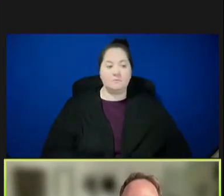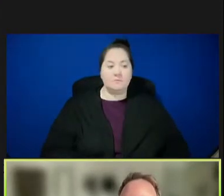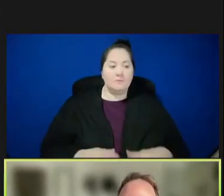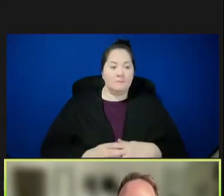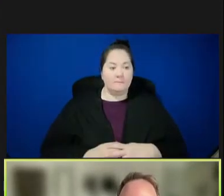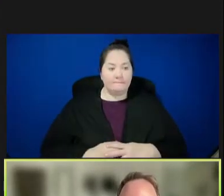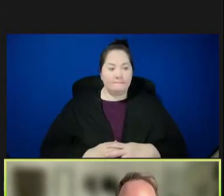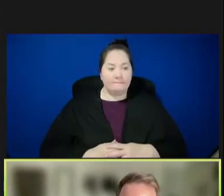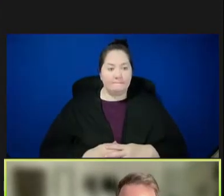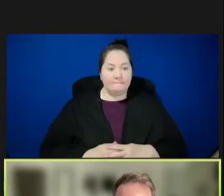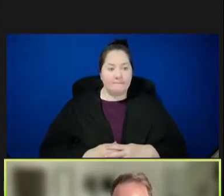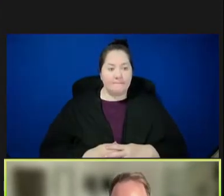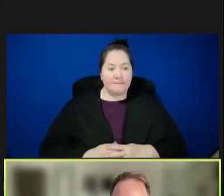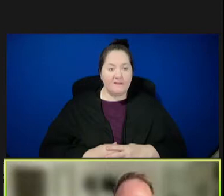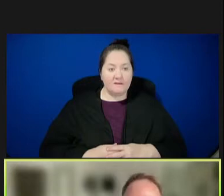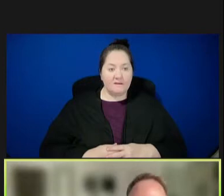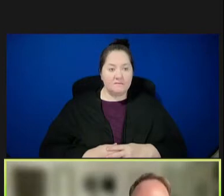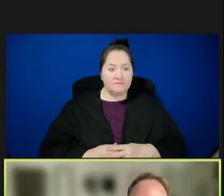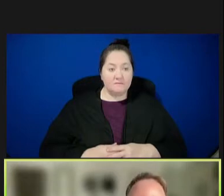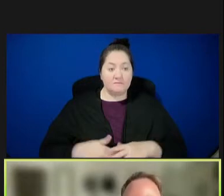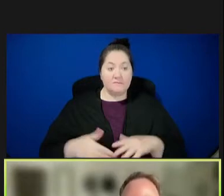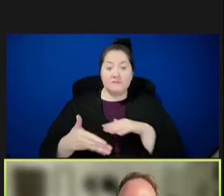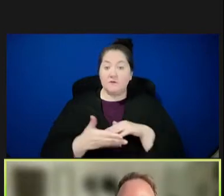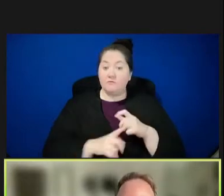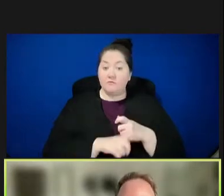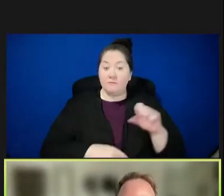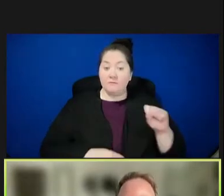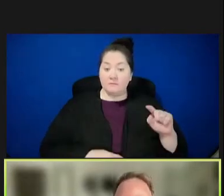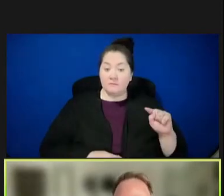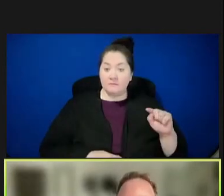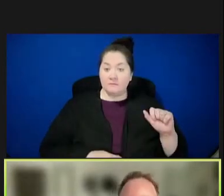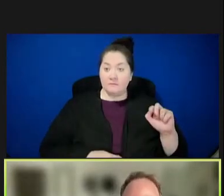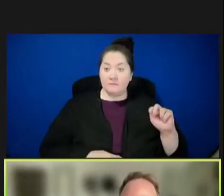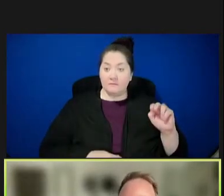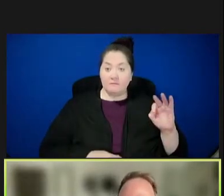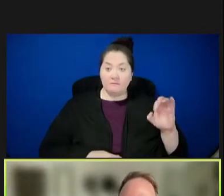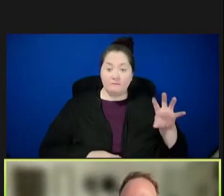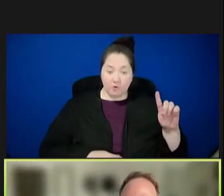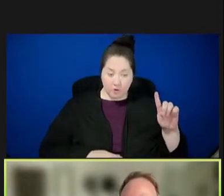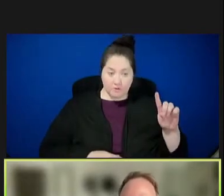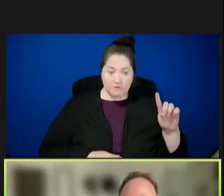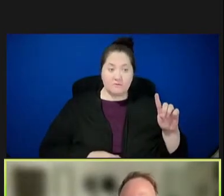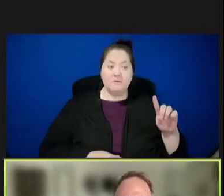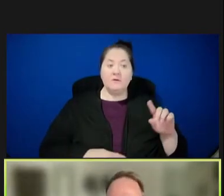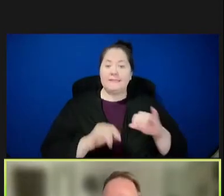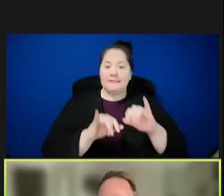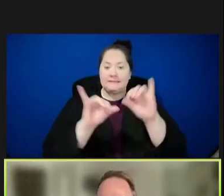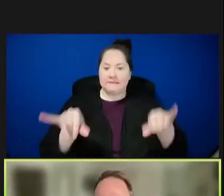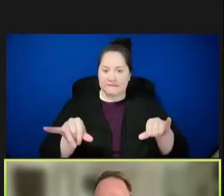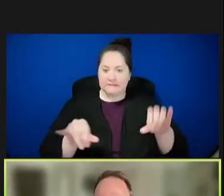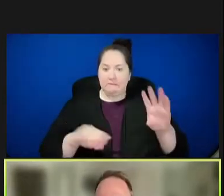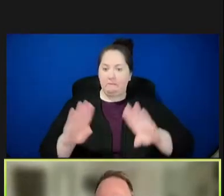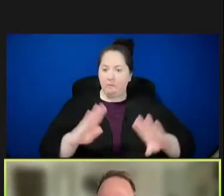This is a study done out of Stanford which takes a systems biology approach with a longitudinal